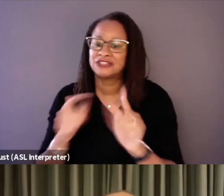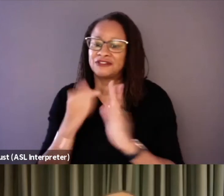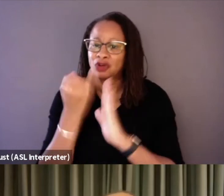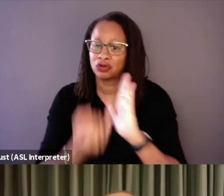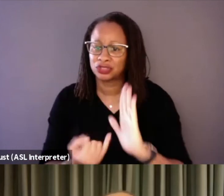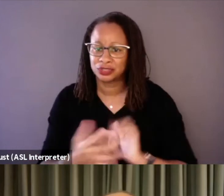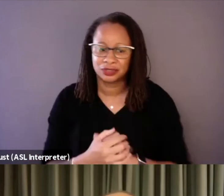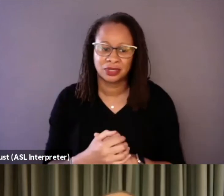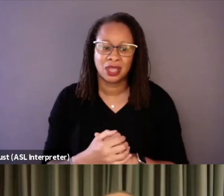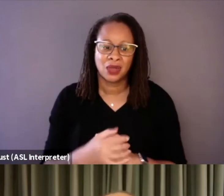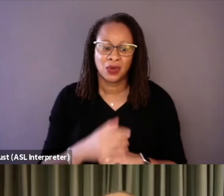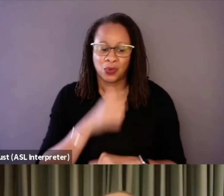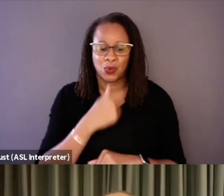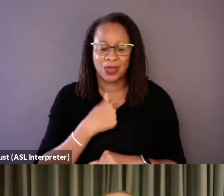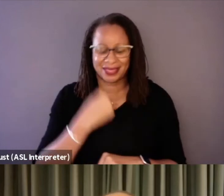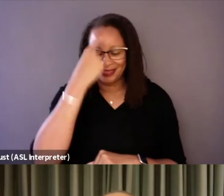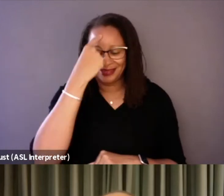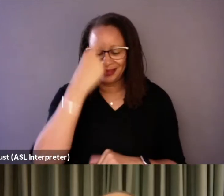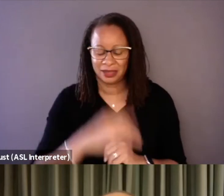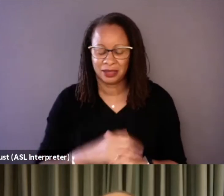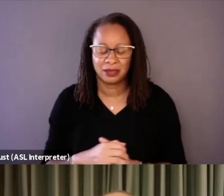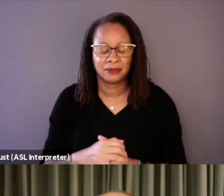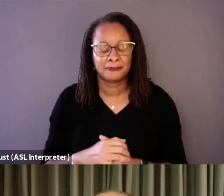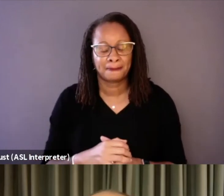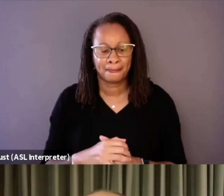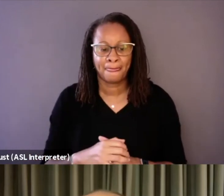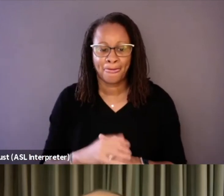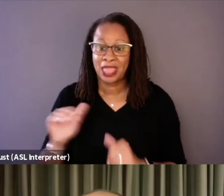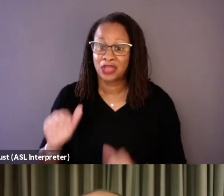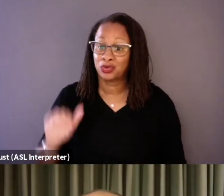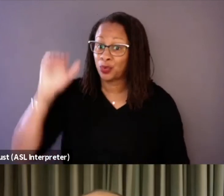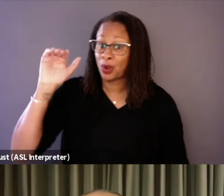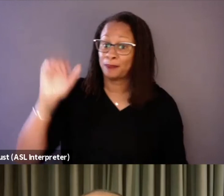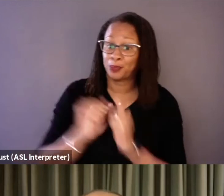who I think grew up with David's work and grew up with